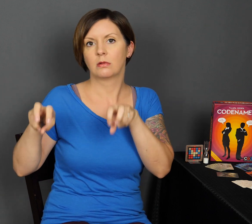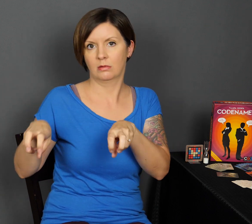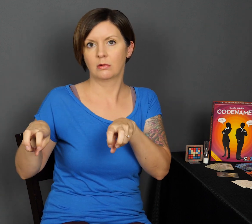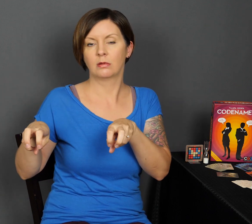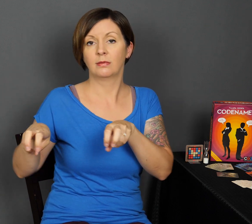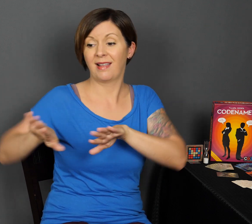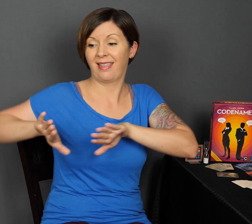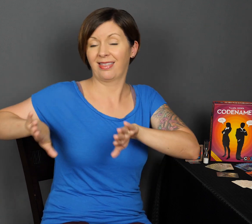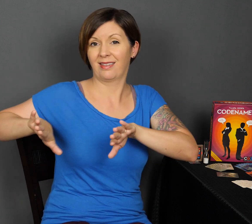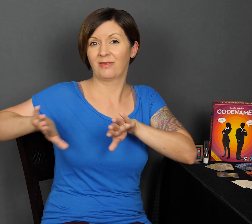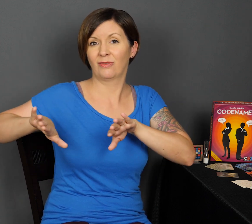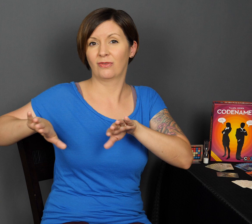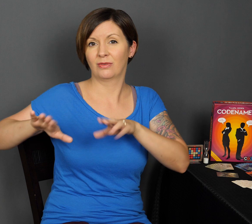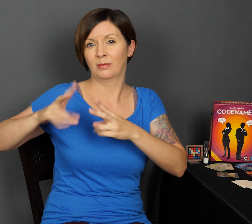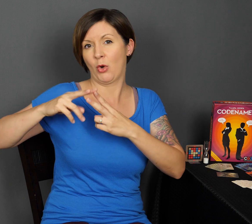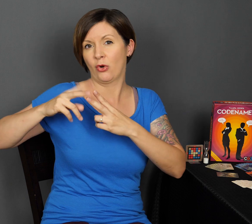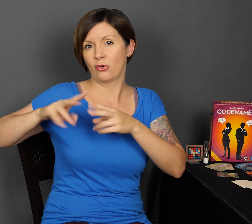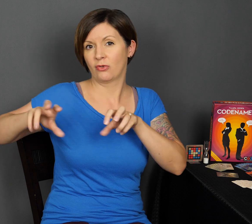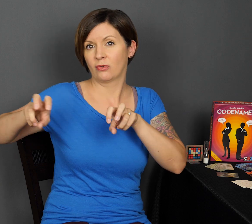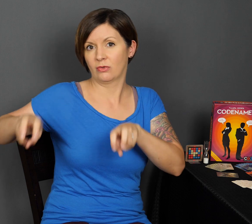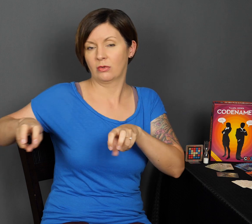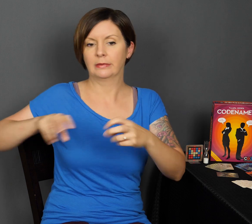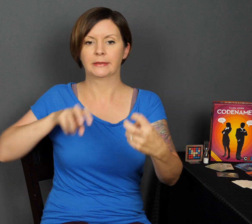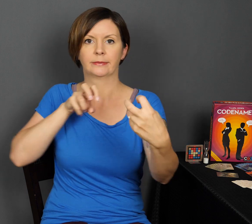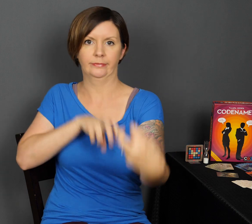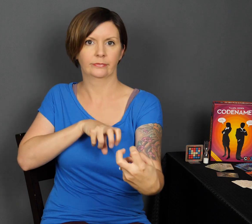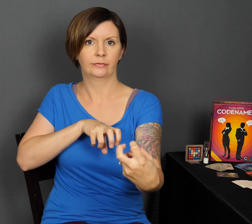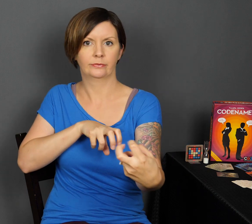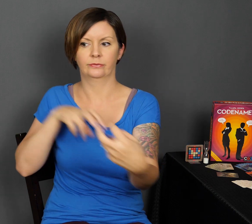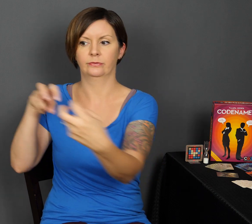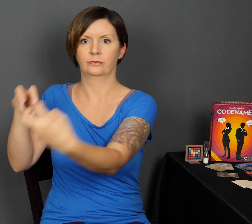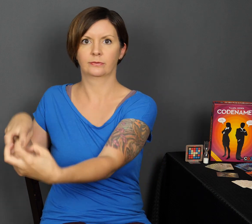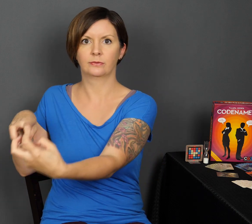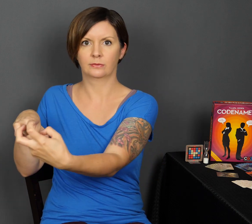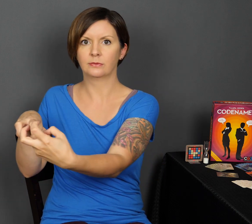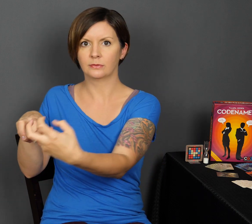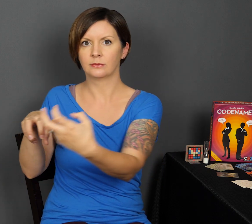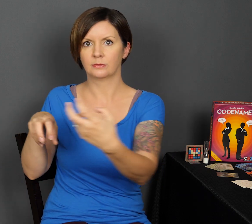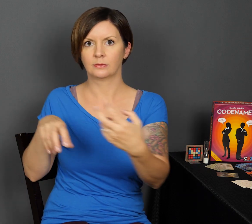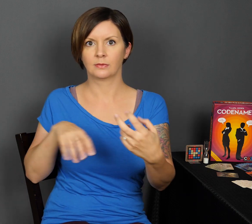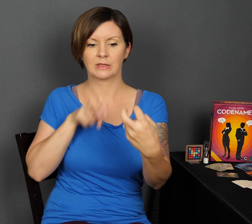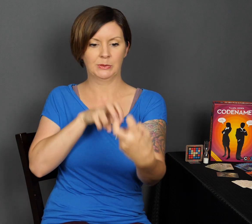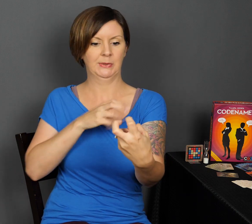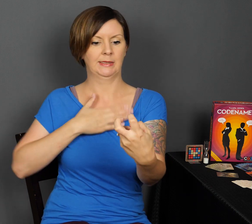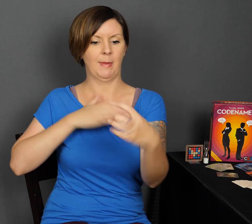And then their partners sit across from them.